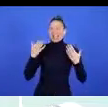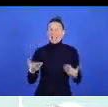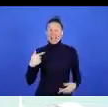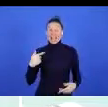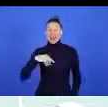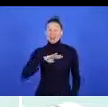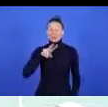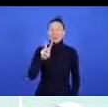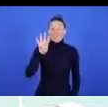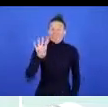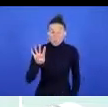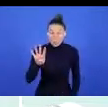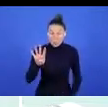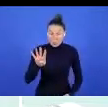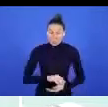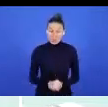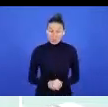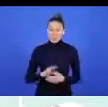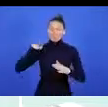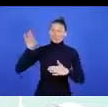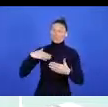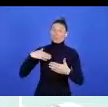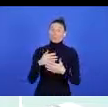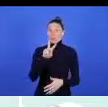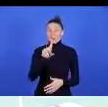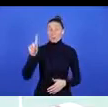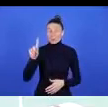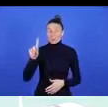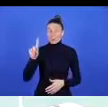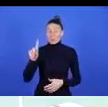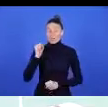Mimi for short. I am now 24 years old. It has been